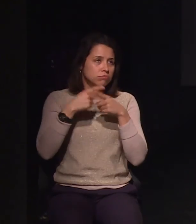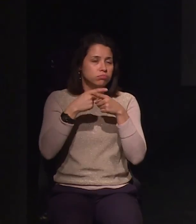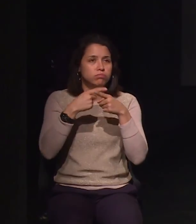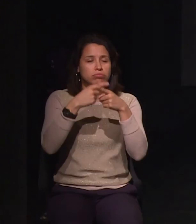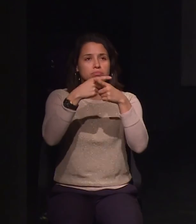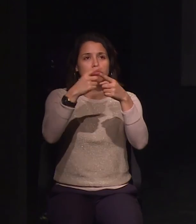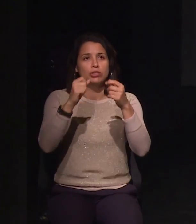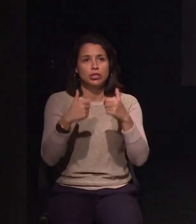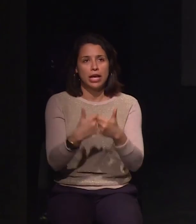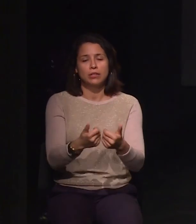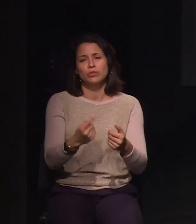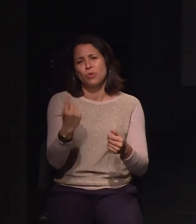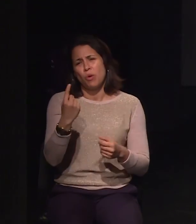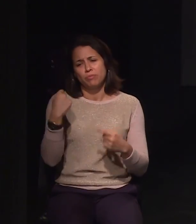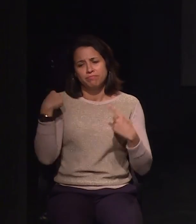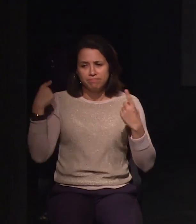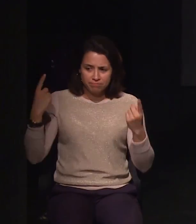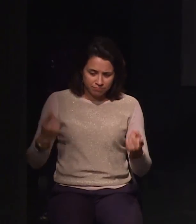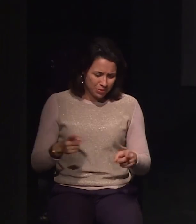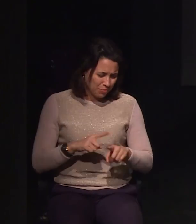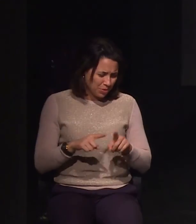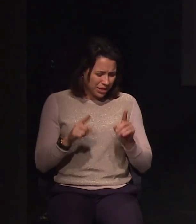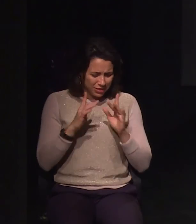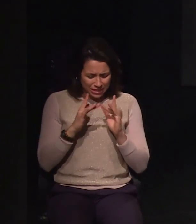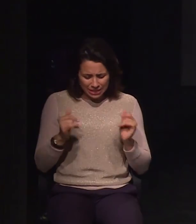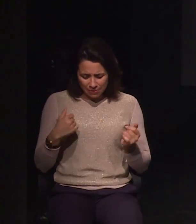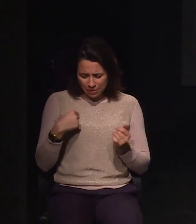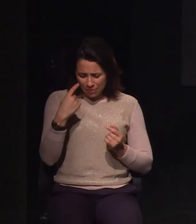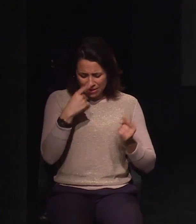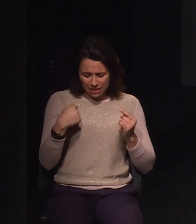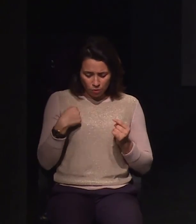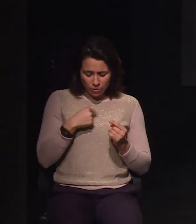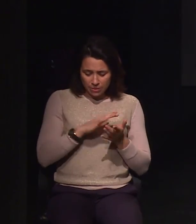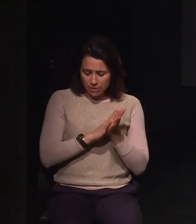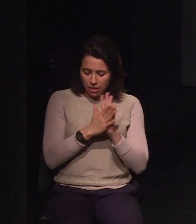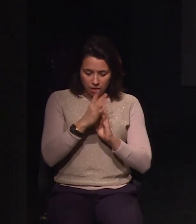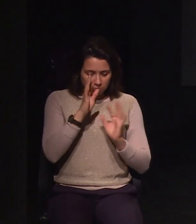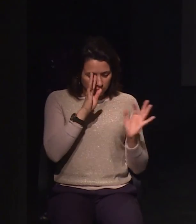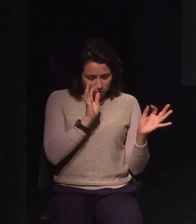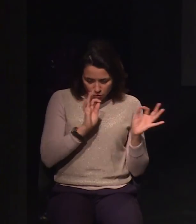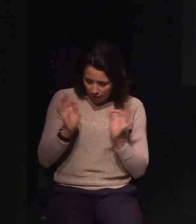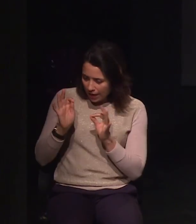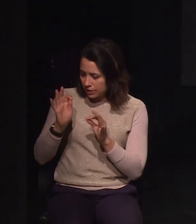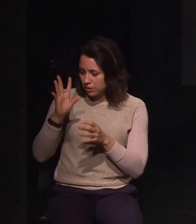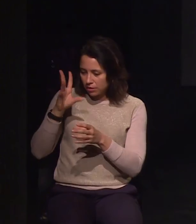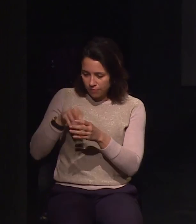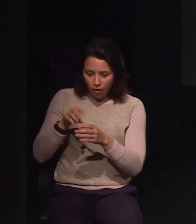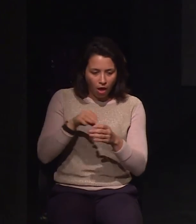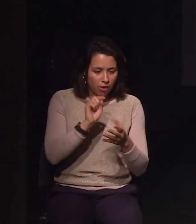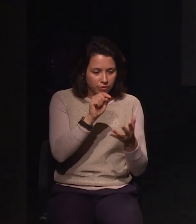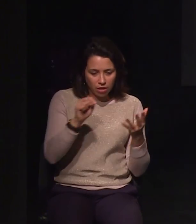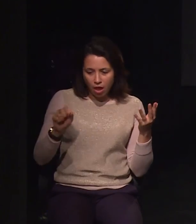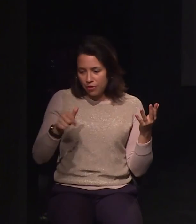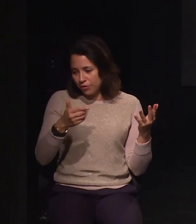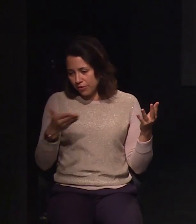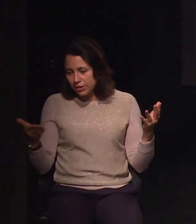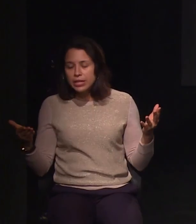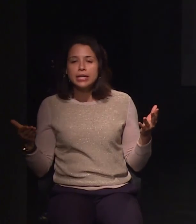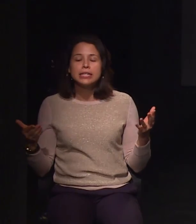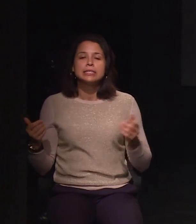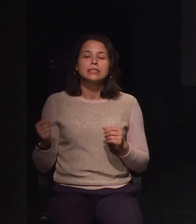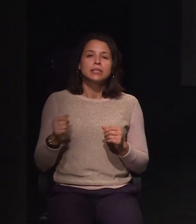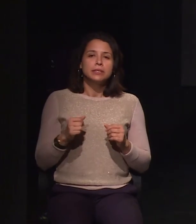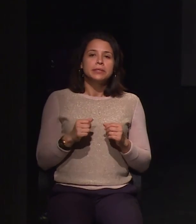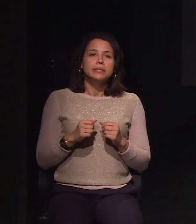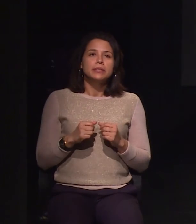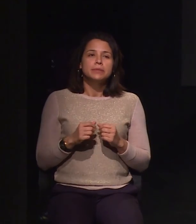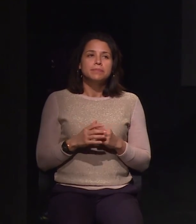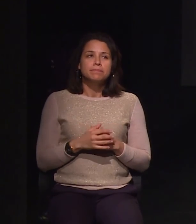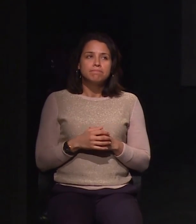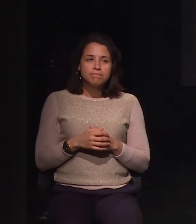I also think that we get preoccupied, I know I’ve seen this myself when I was dancing,